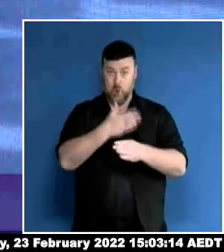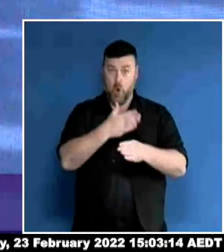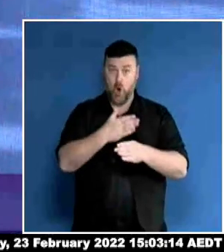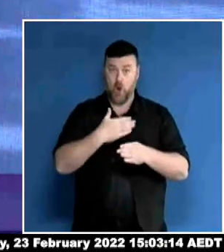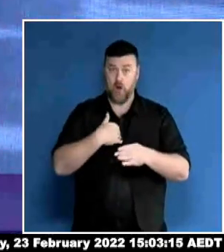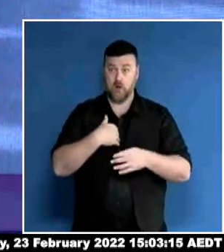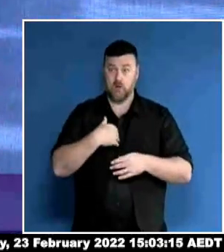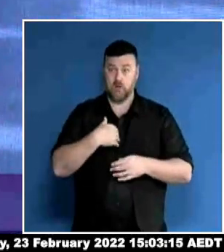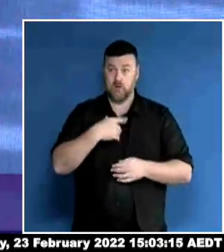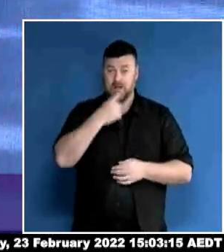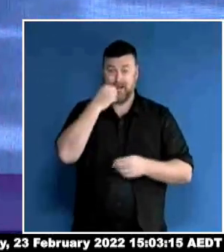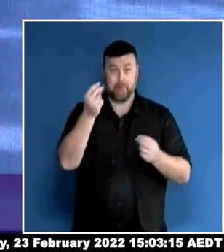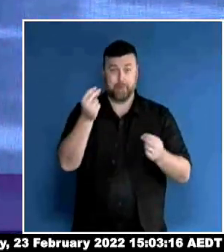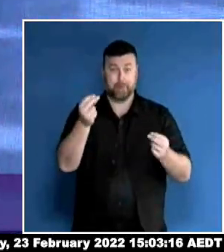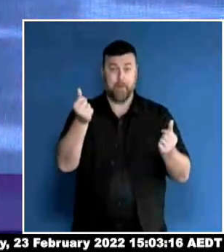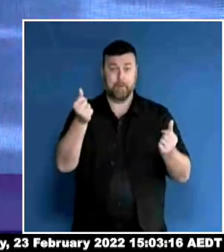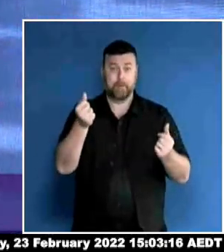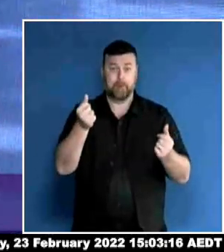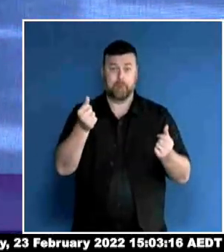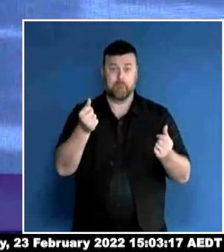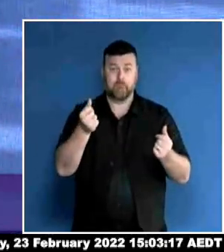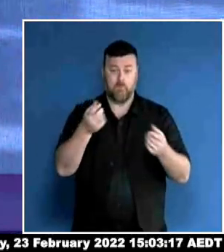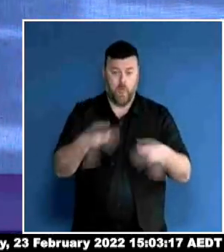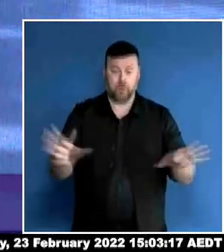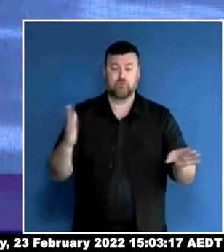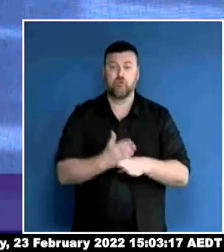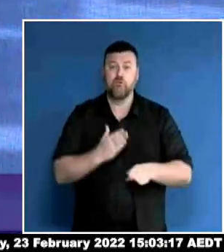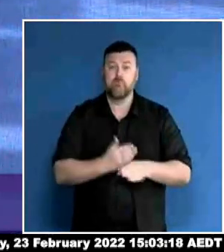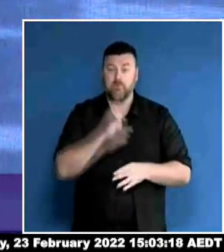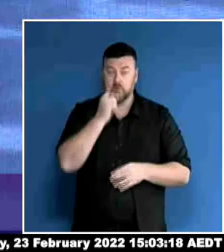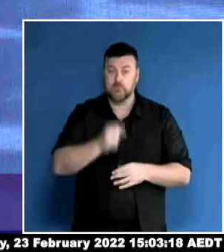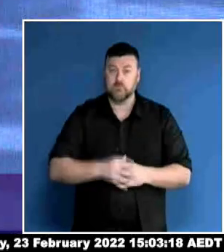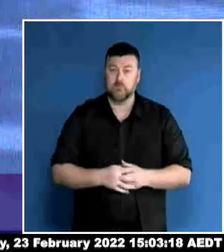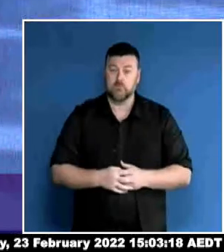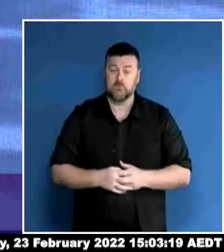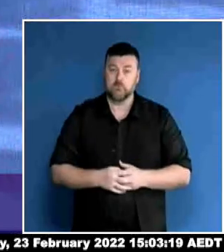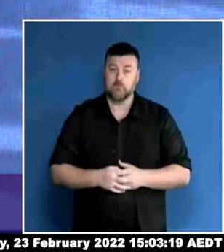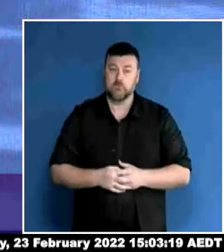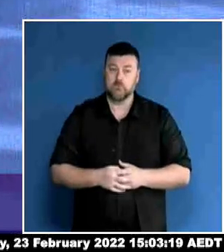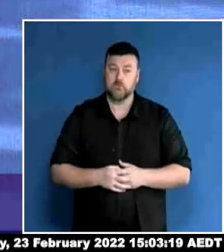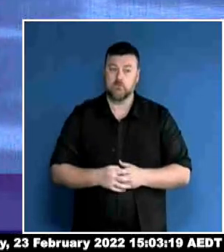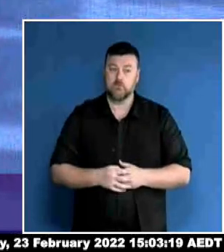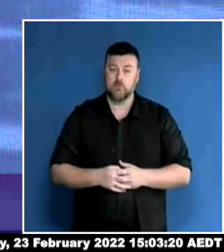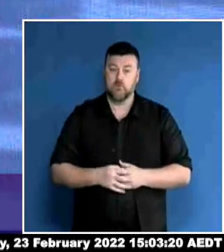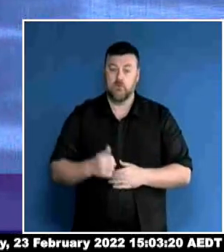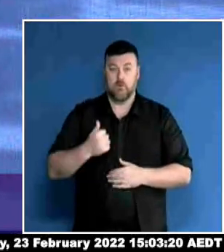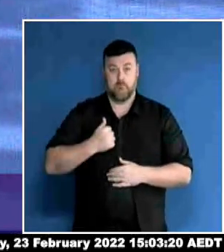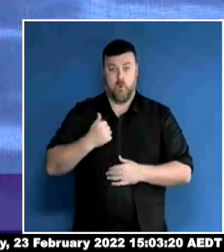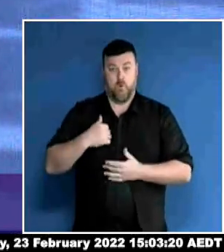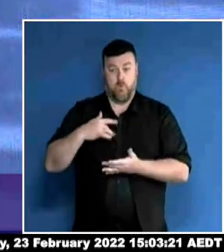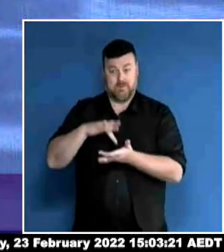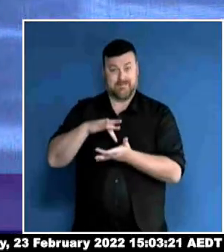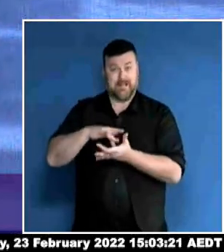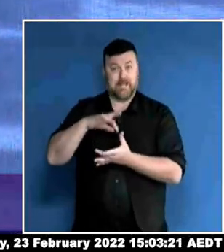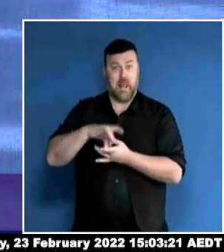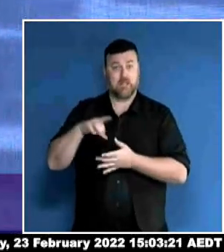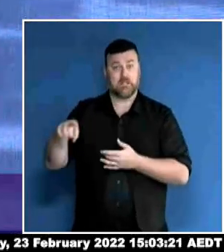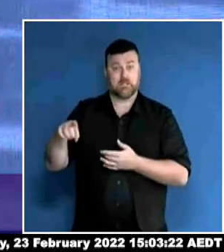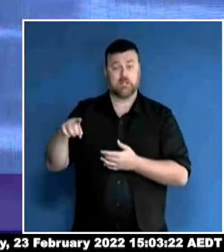And that Centrelink payment, when that gets cut off after, like, 12, 13 weeks, whatever